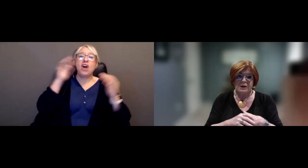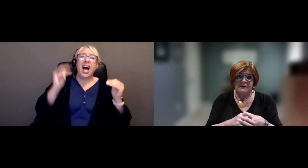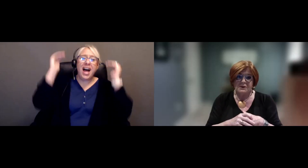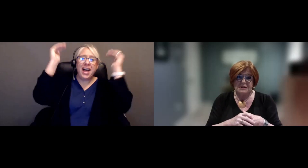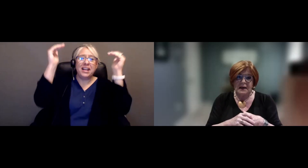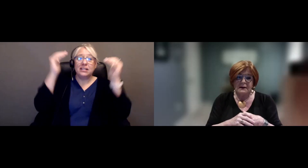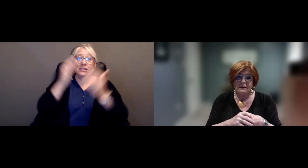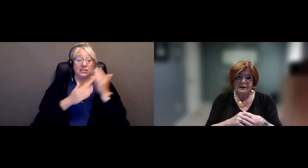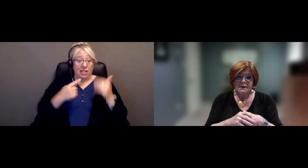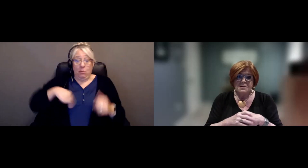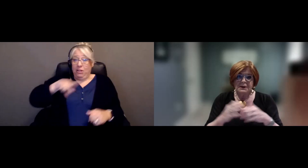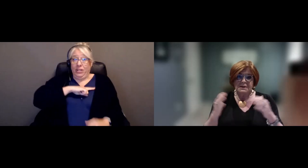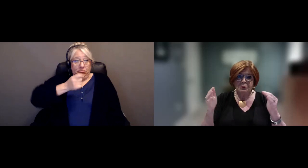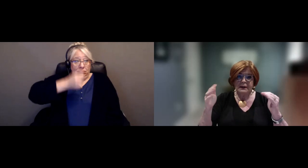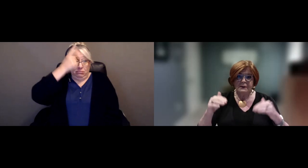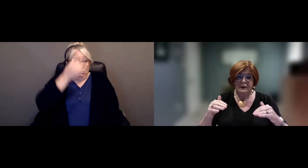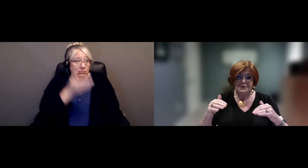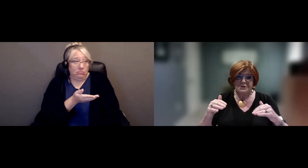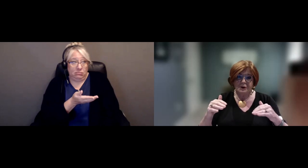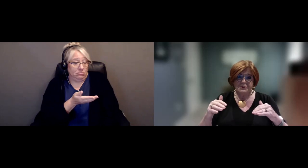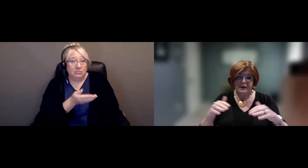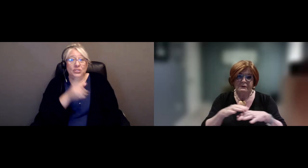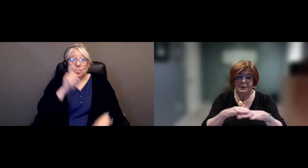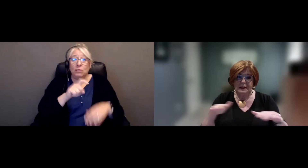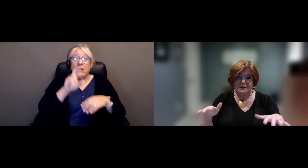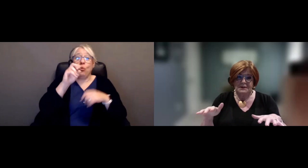couldn't even understand it. So we need to bring down the register so that everyone can understand